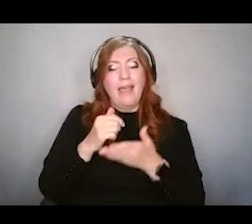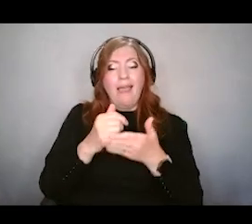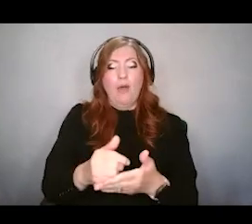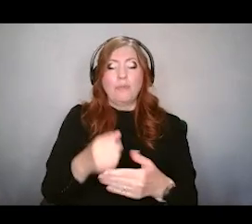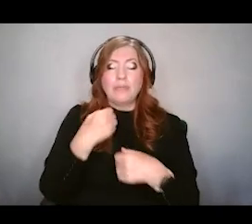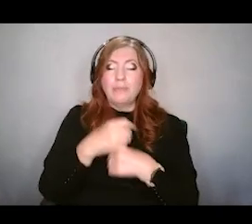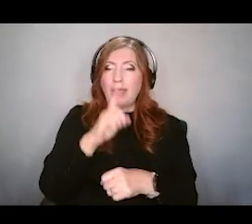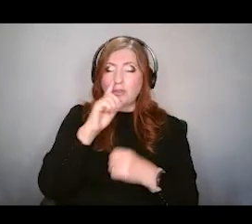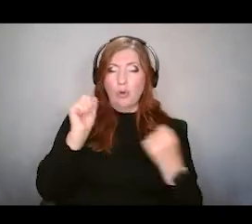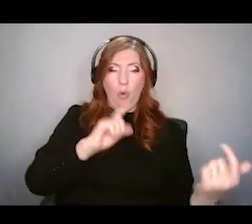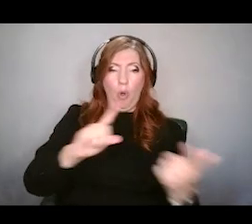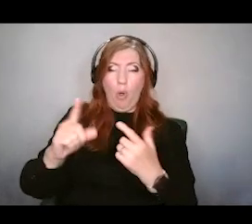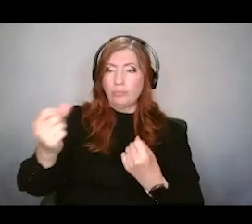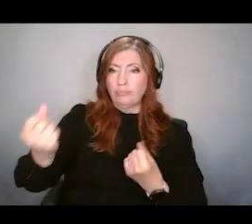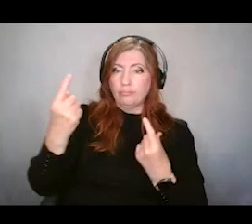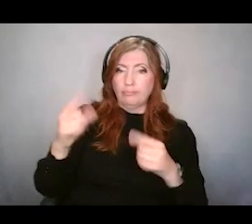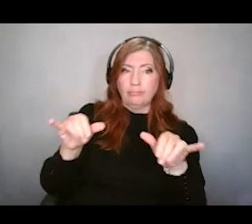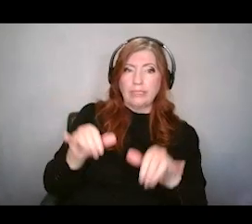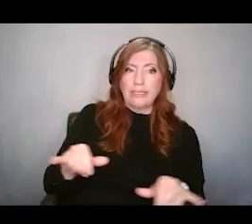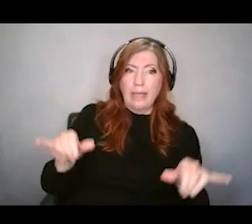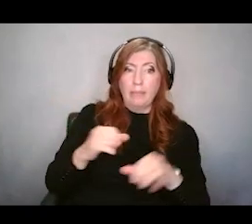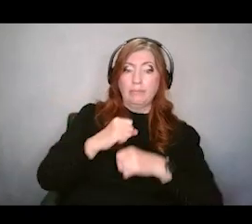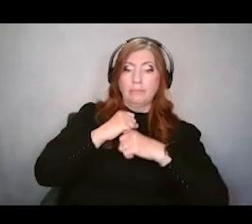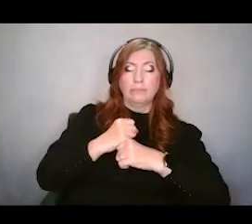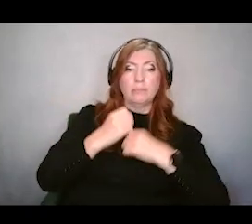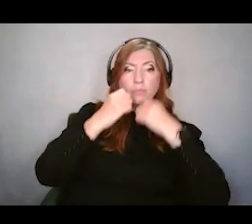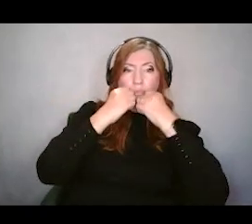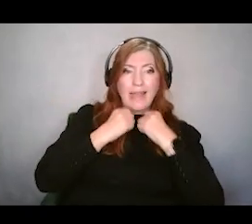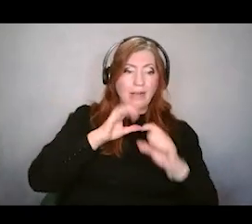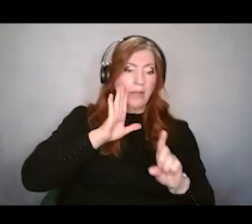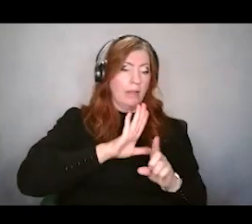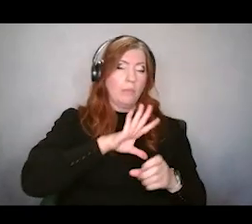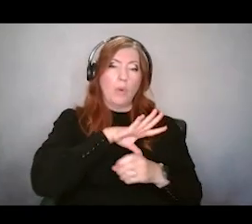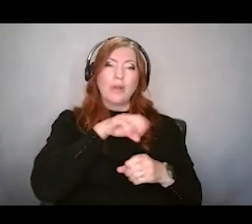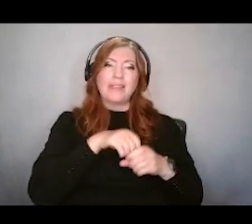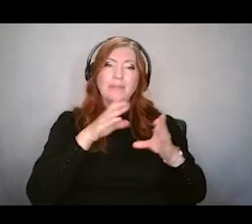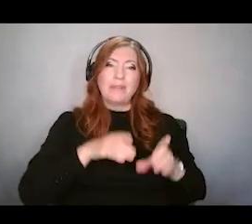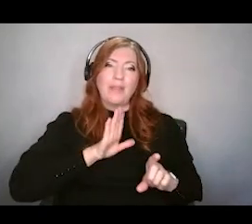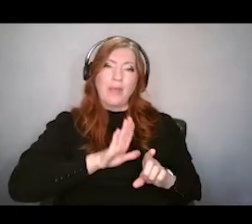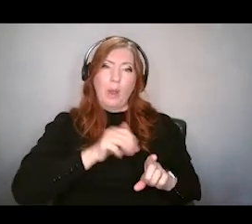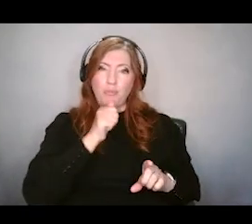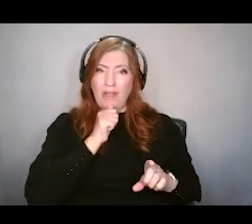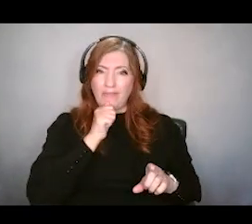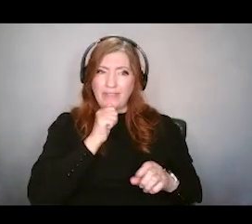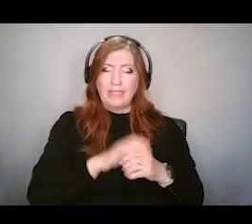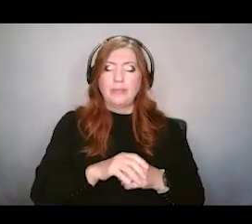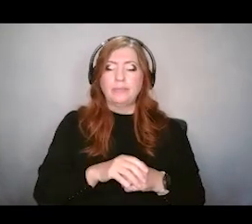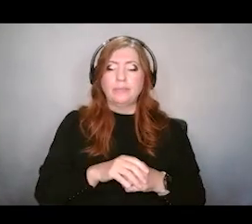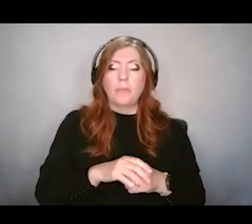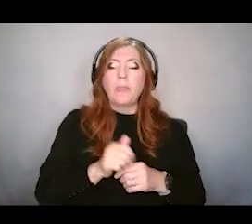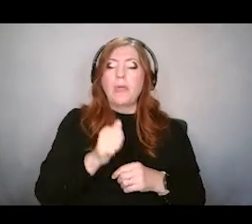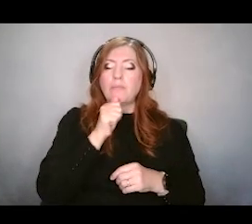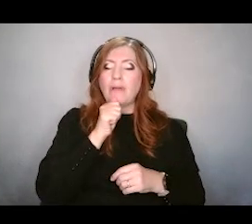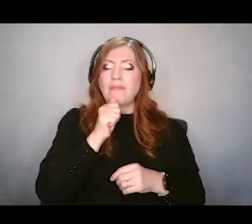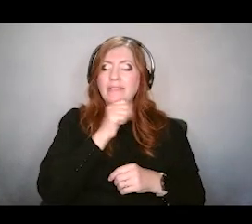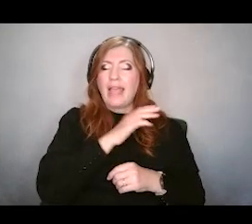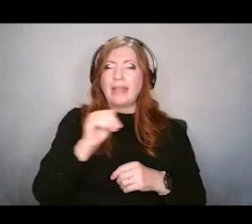same page and protects participant privacy. Privacy and data security are top priorities;